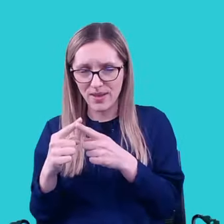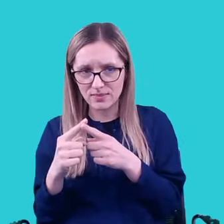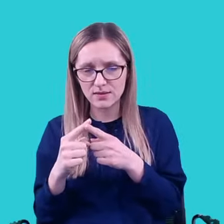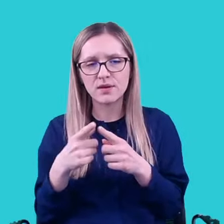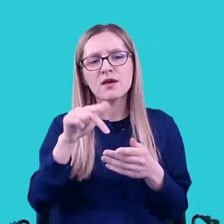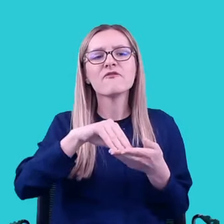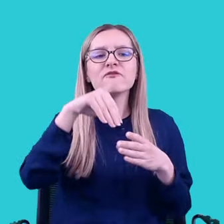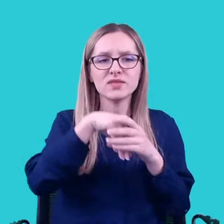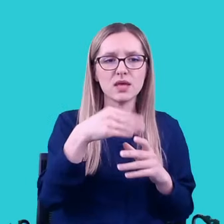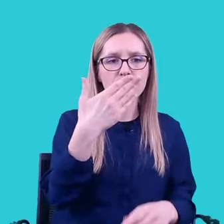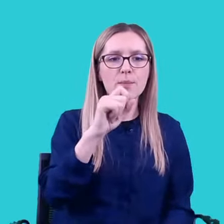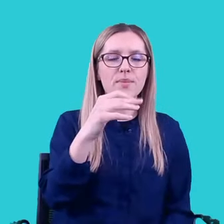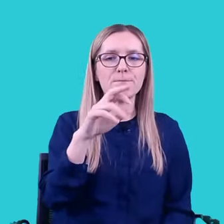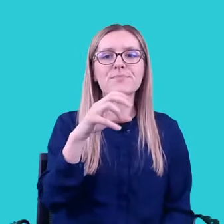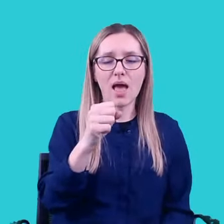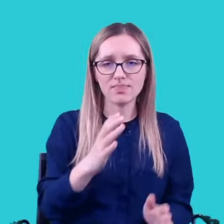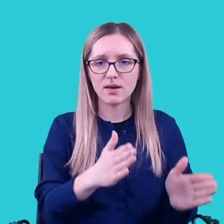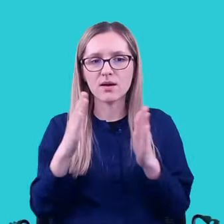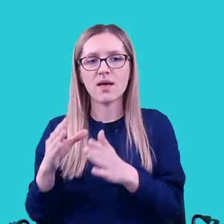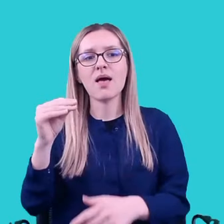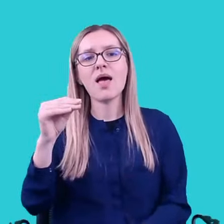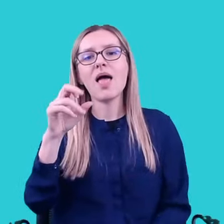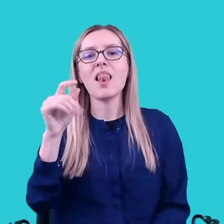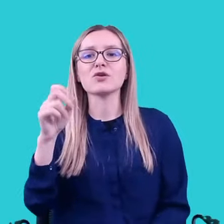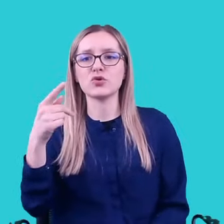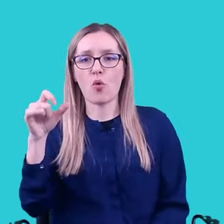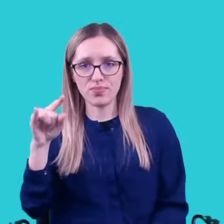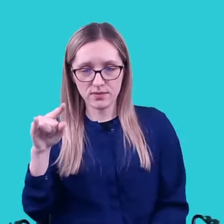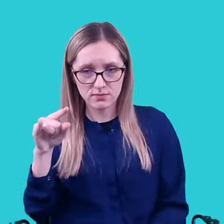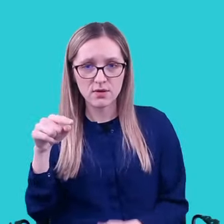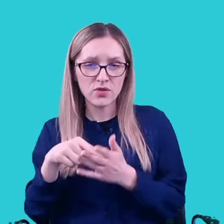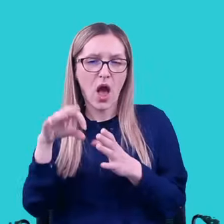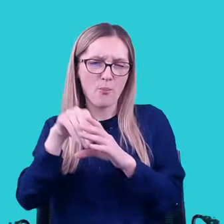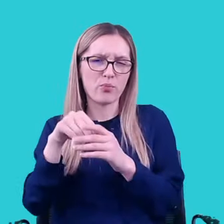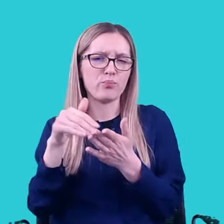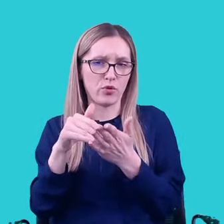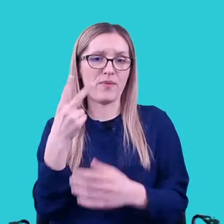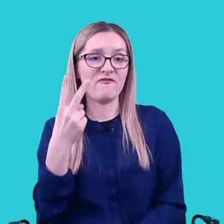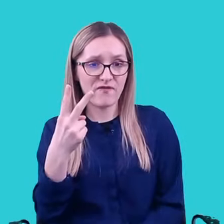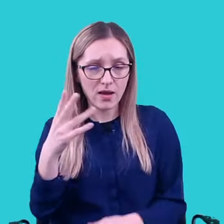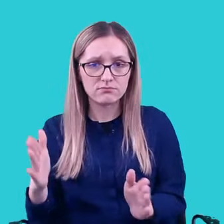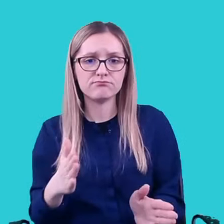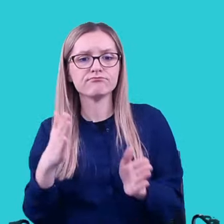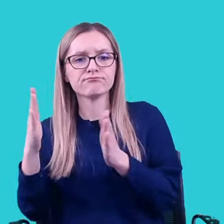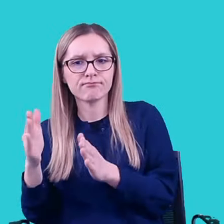is made of membrane, electrodes, in this case two, and gas transportation layer,